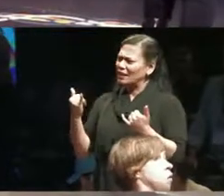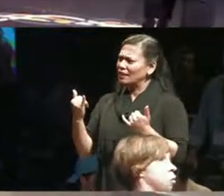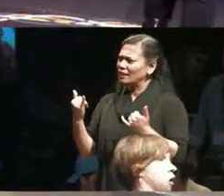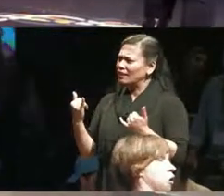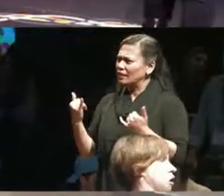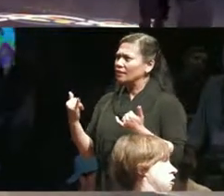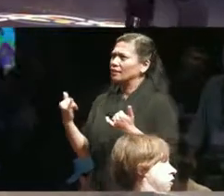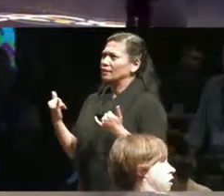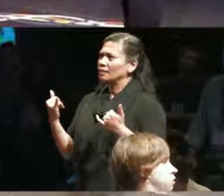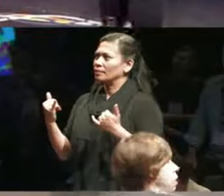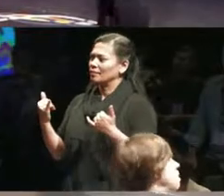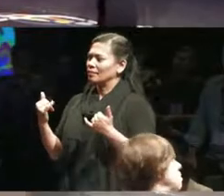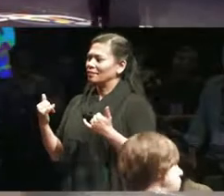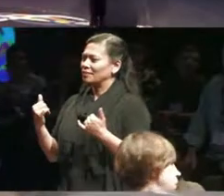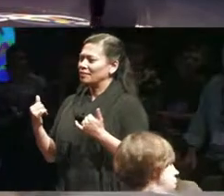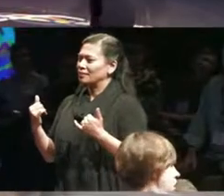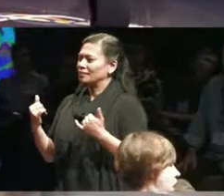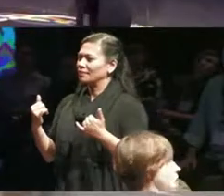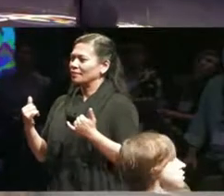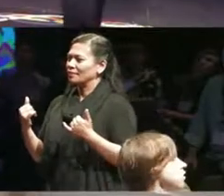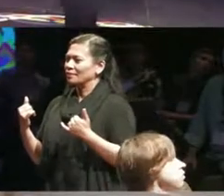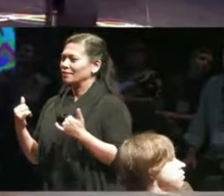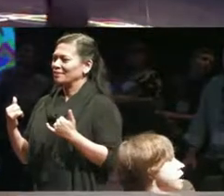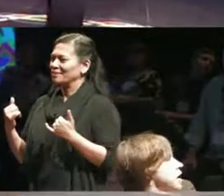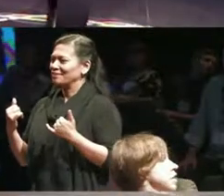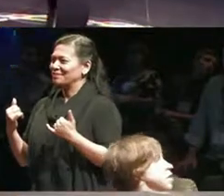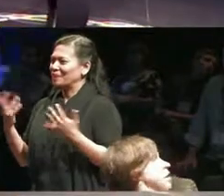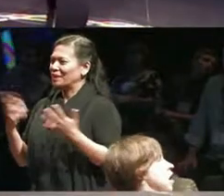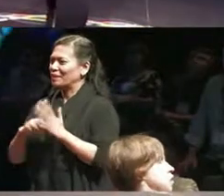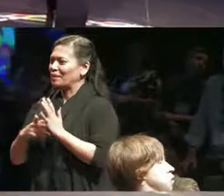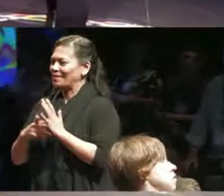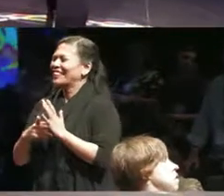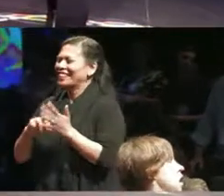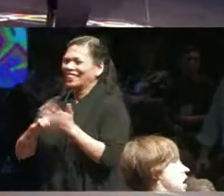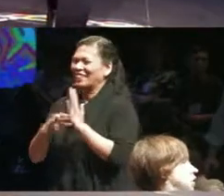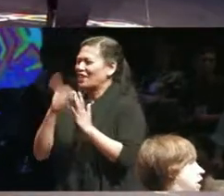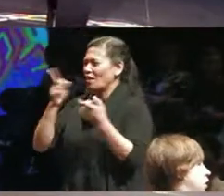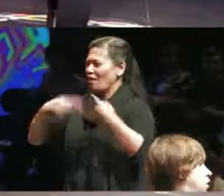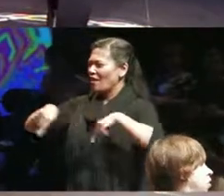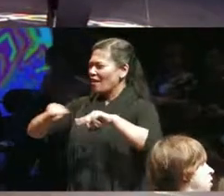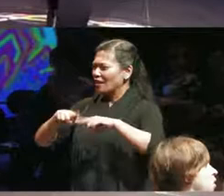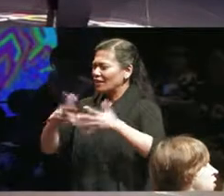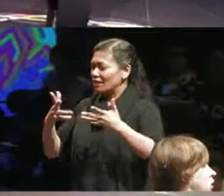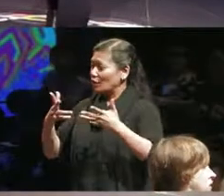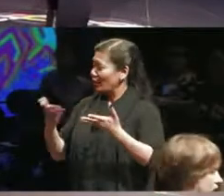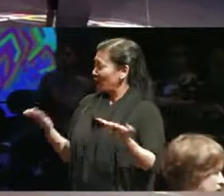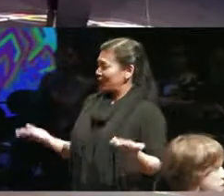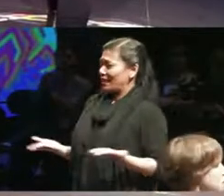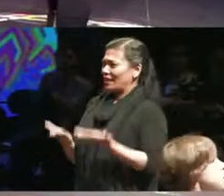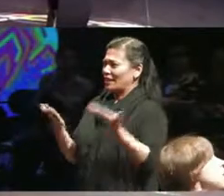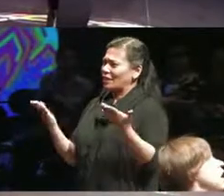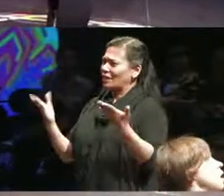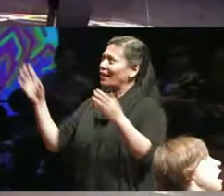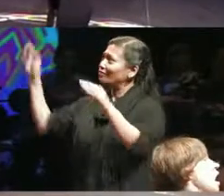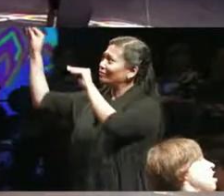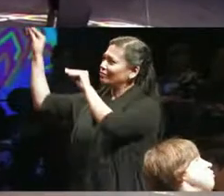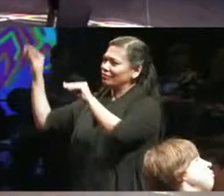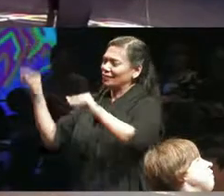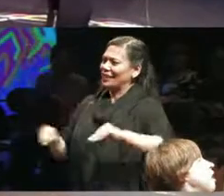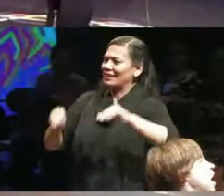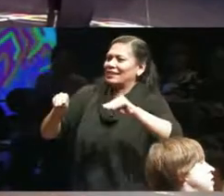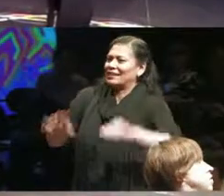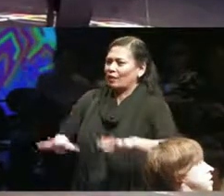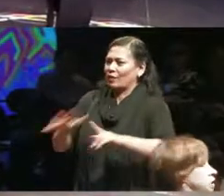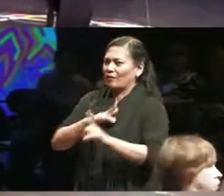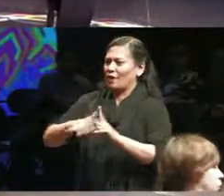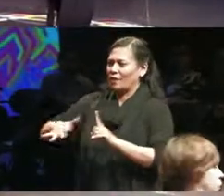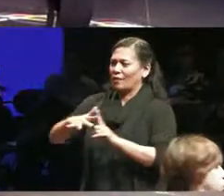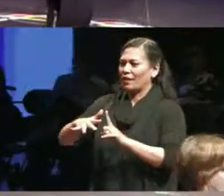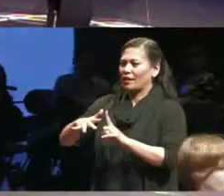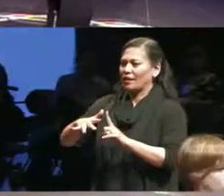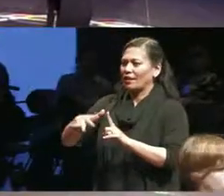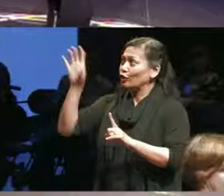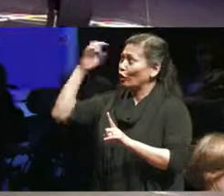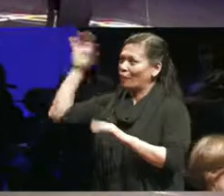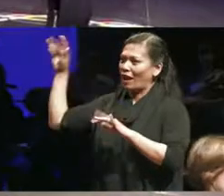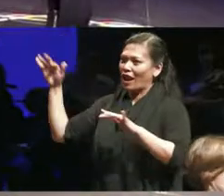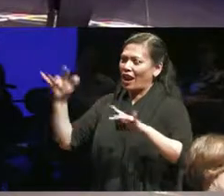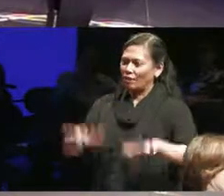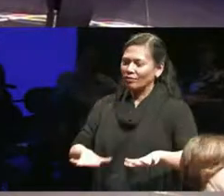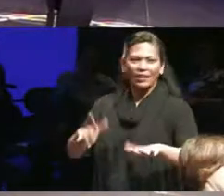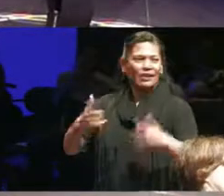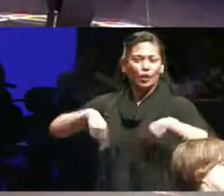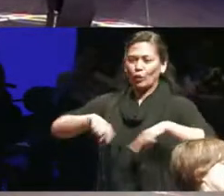precariousness means to us in a settler state as disabled mad death crip Spoony